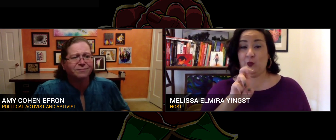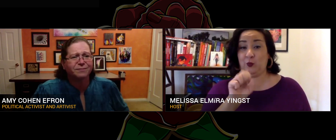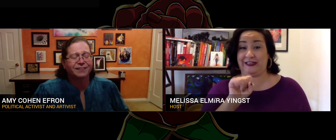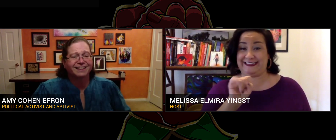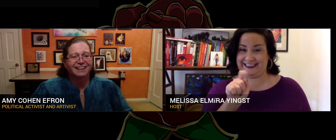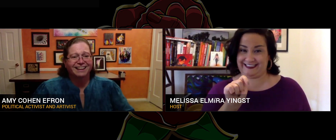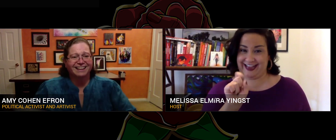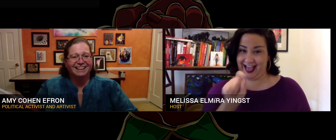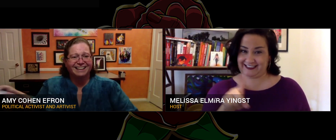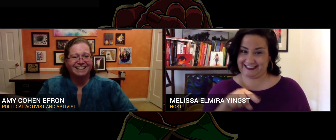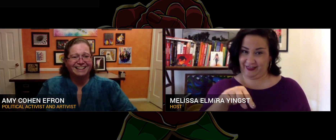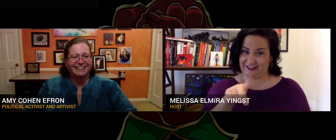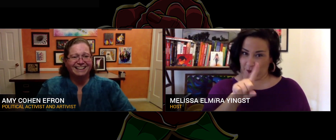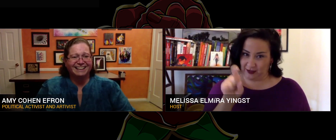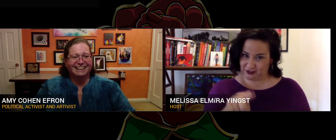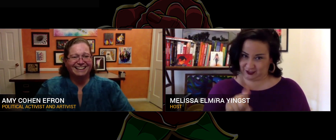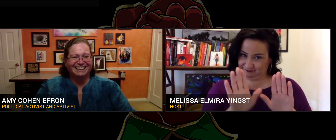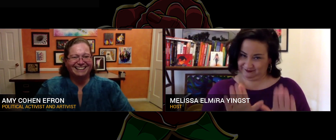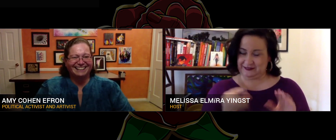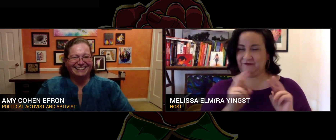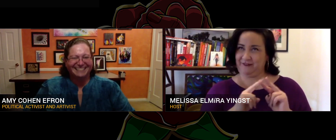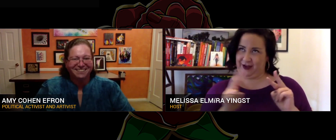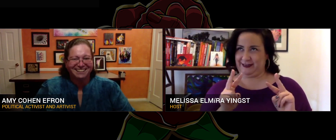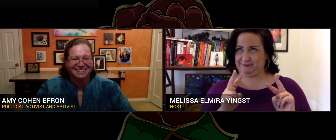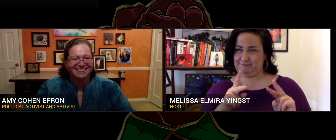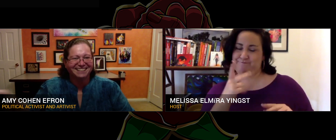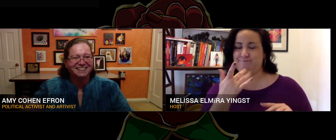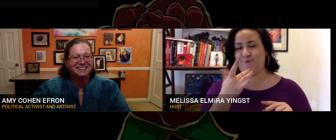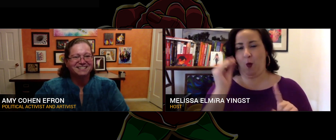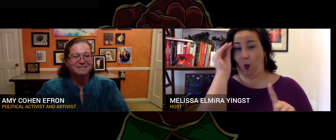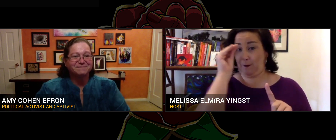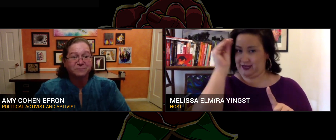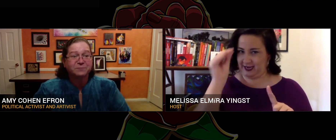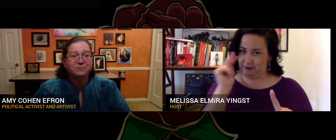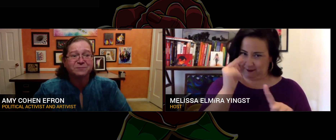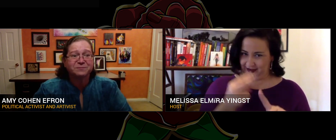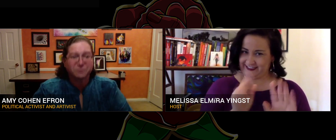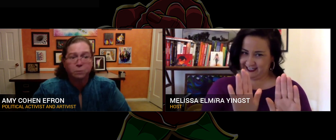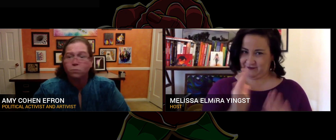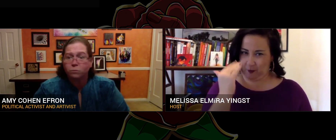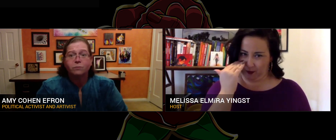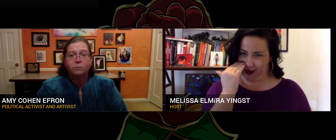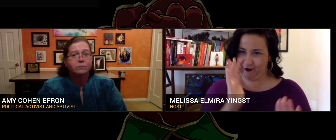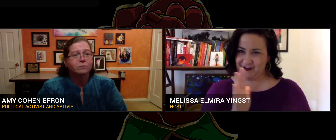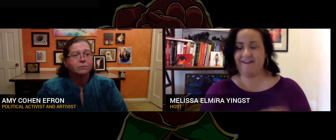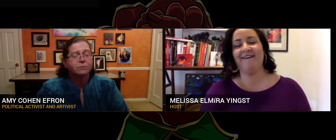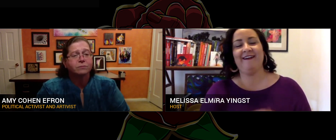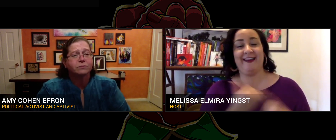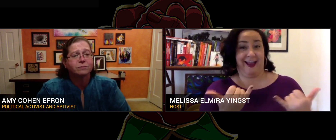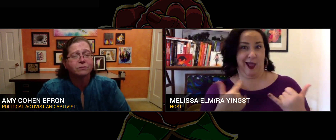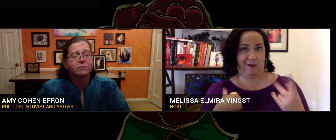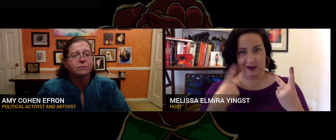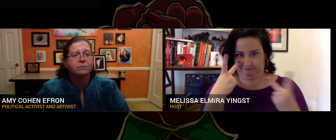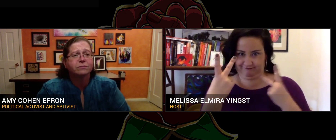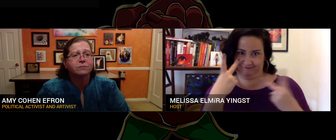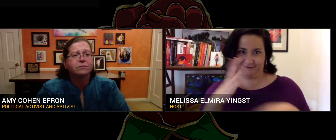I can't resist asking this question. It's a very opinionated perspective, just be aware of that.